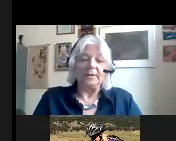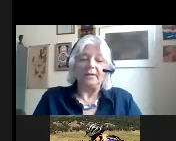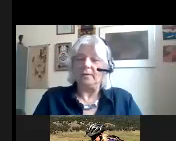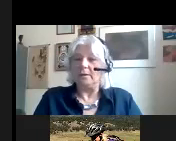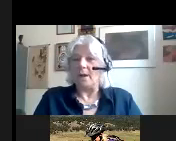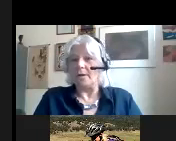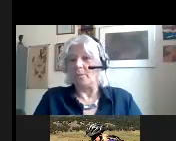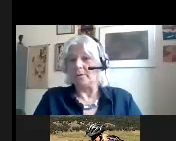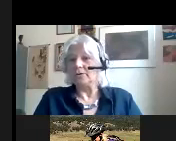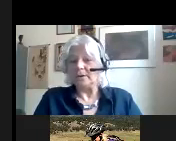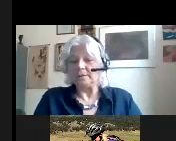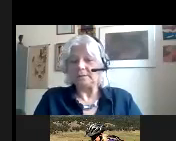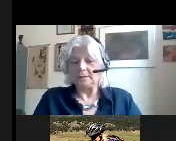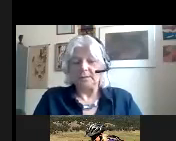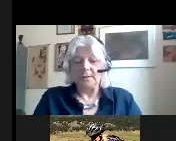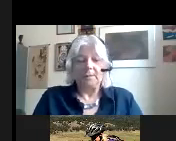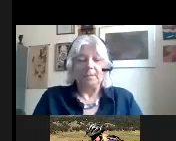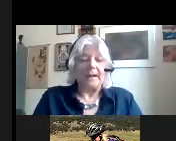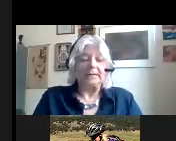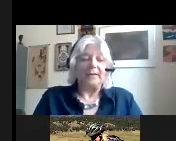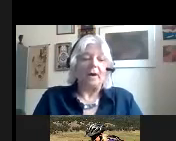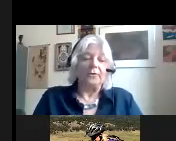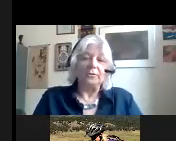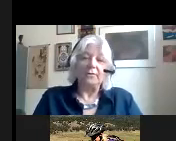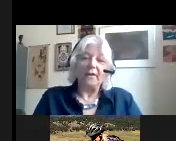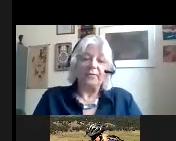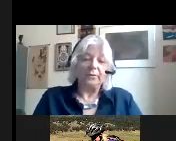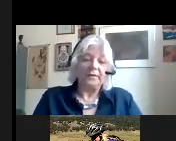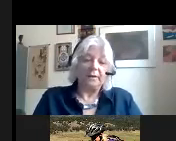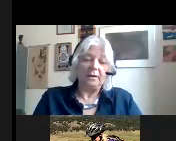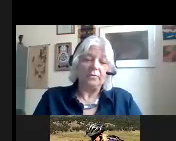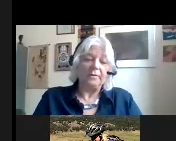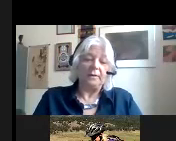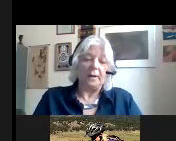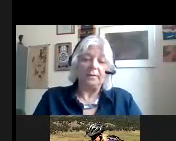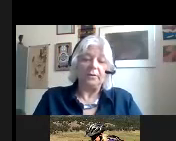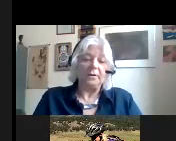given higher mortgage rates. Blacks have 105% increase in likelihood in getting a